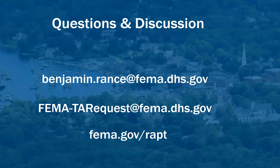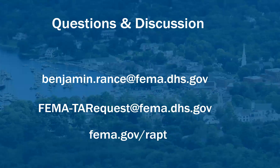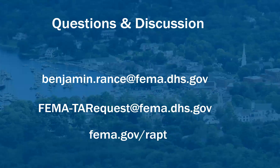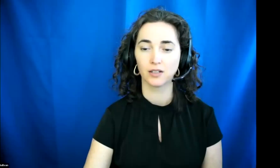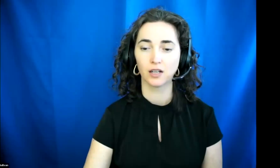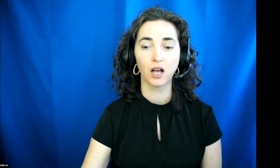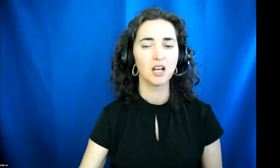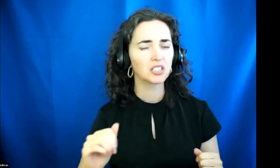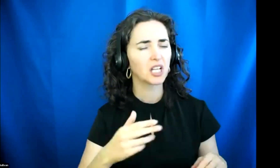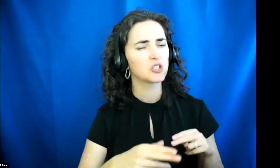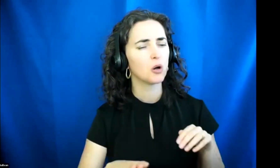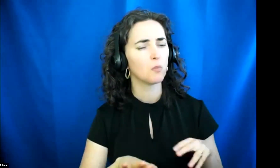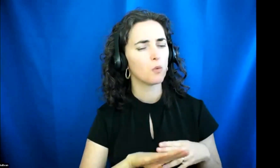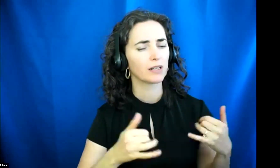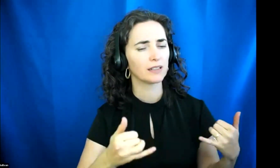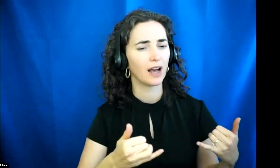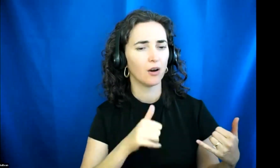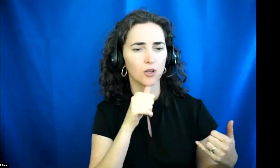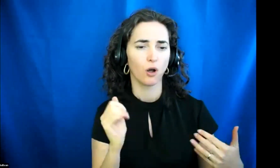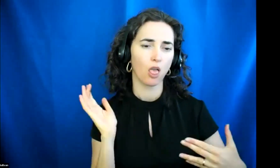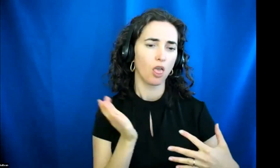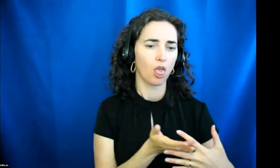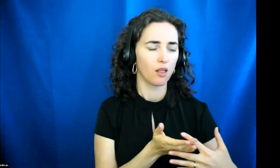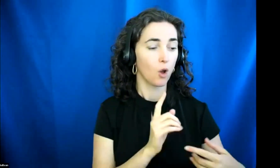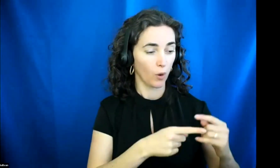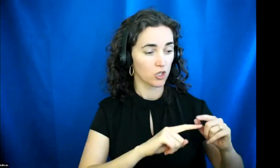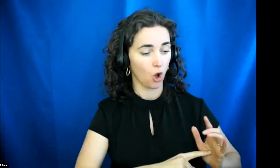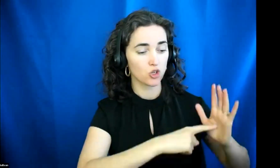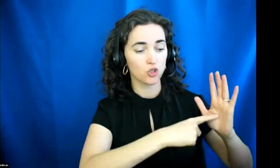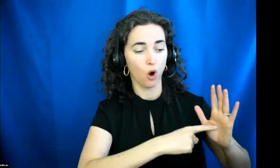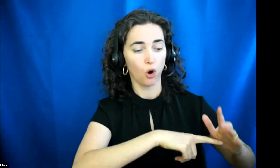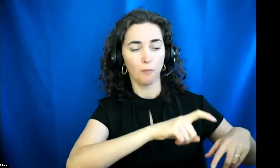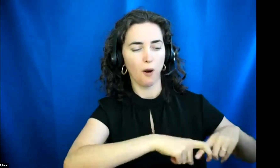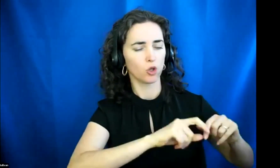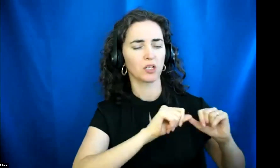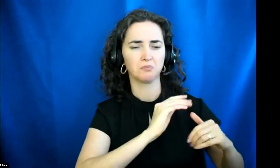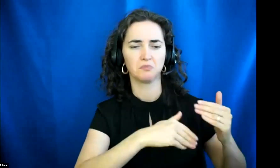We can take a break now so we don't interrupt the, the demonstration.